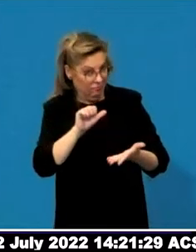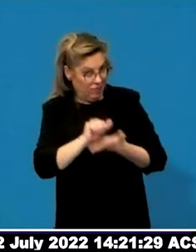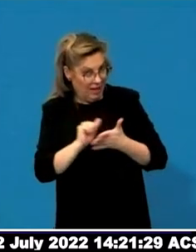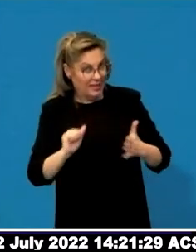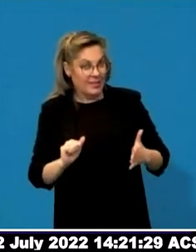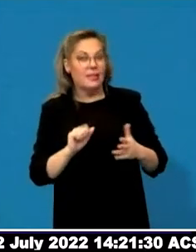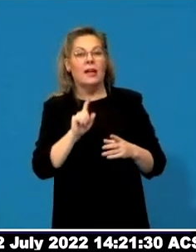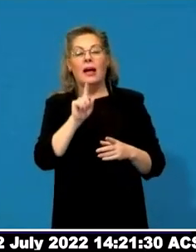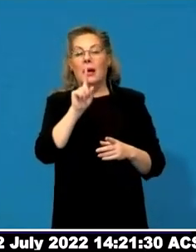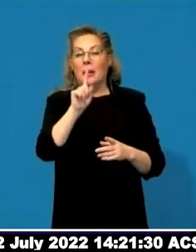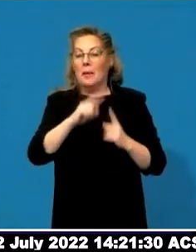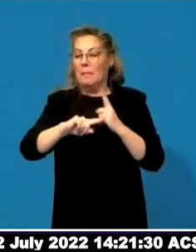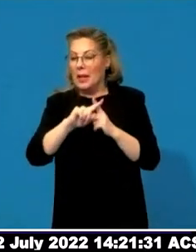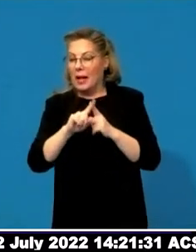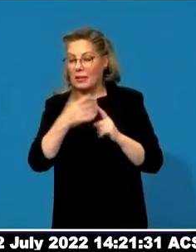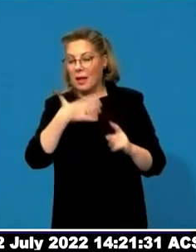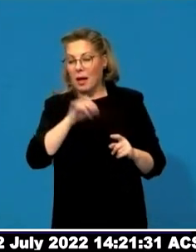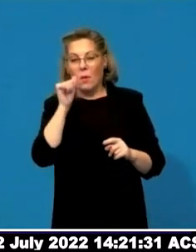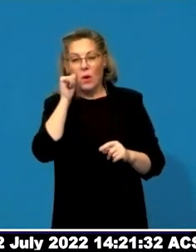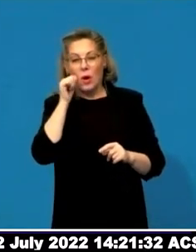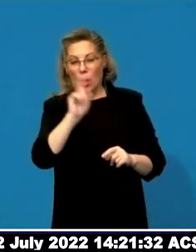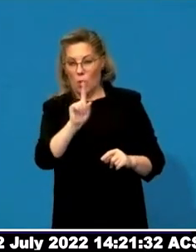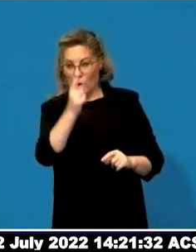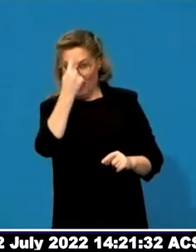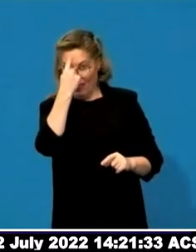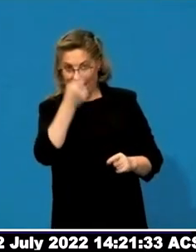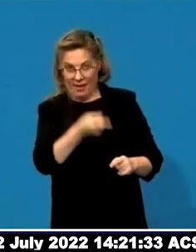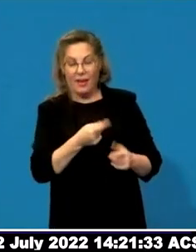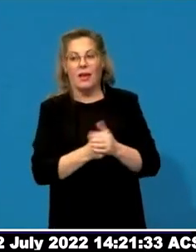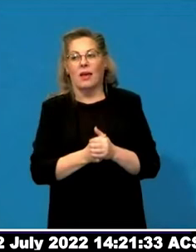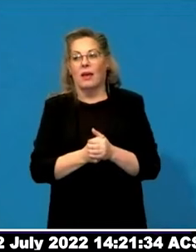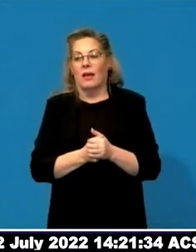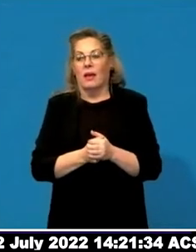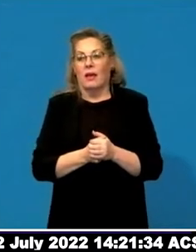if family have always cared for family members with disability,